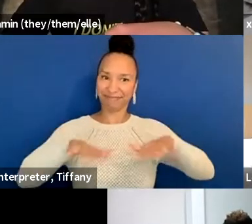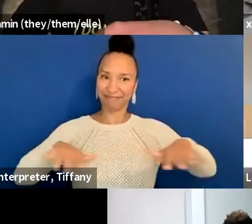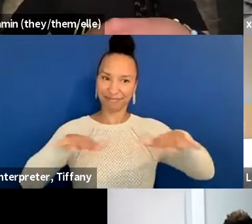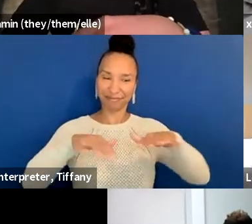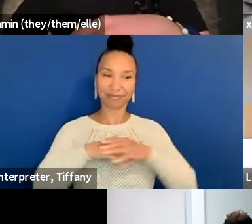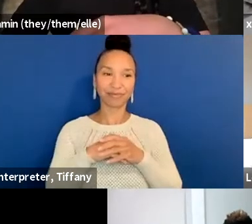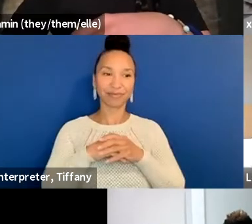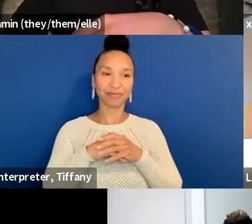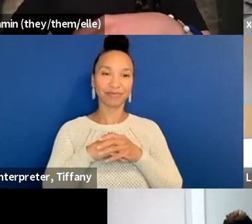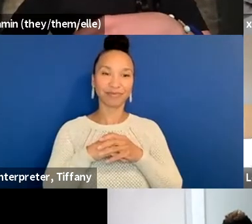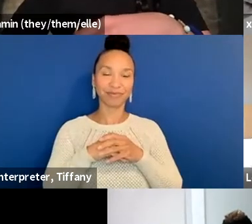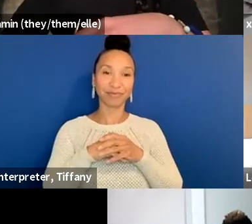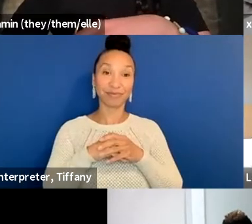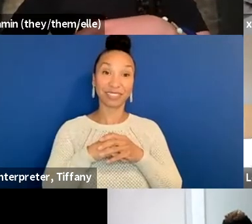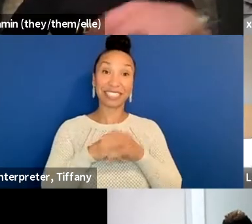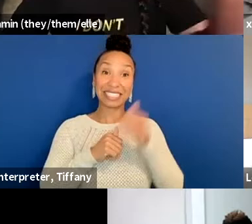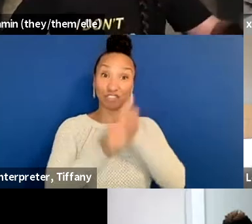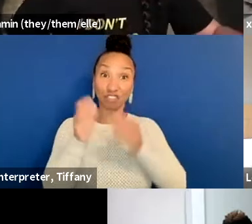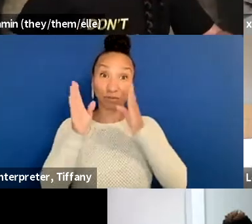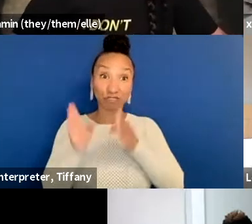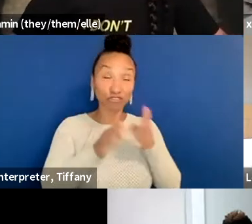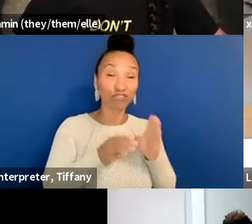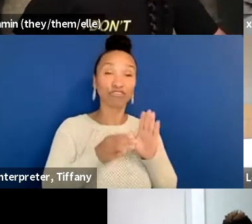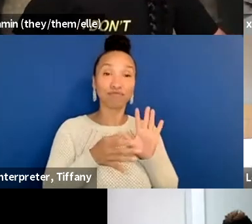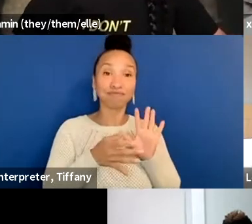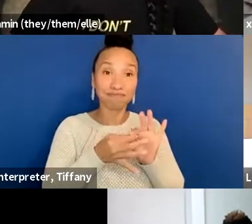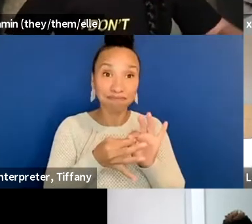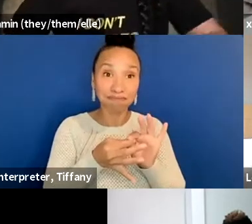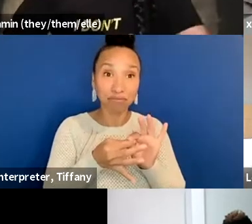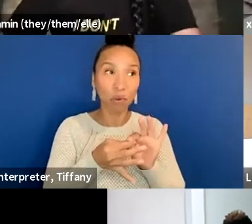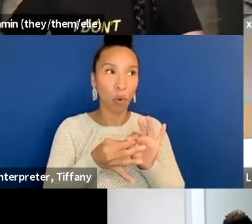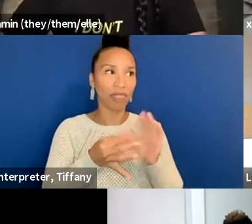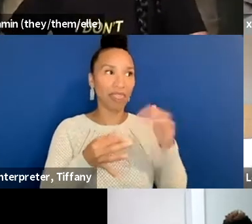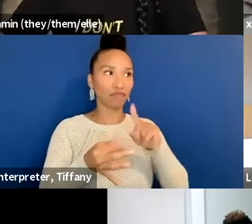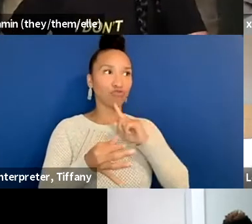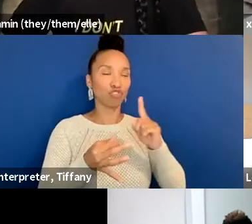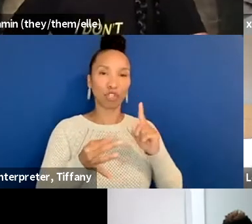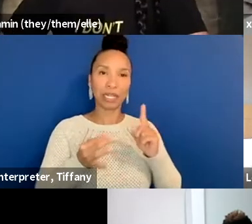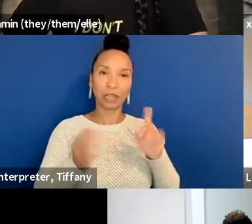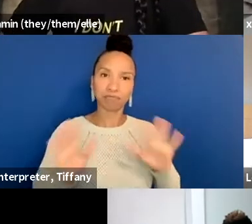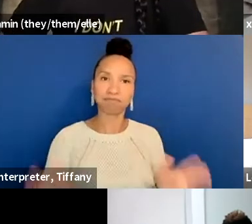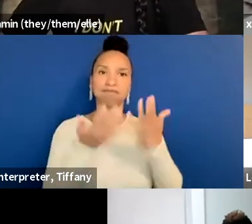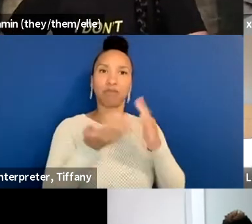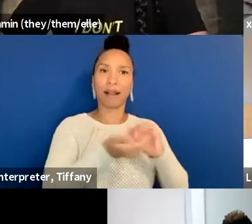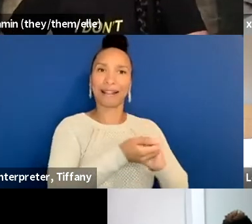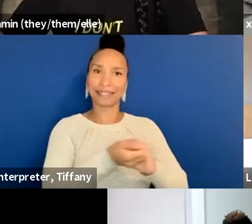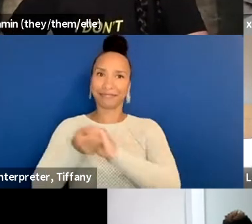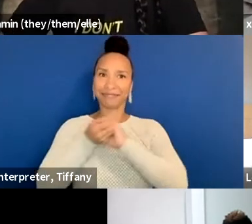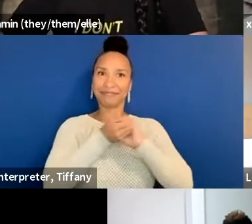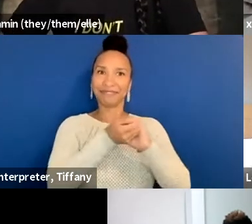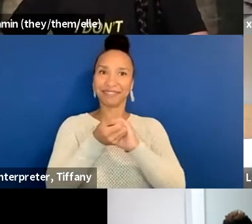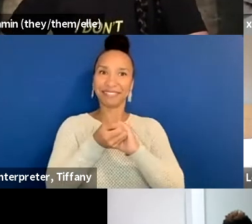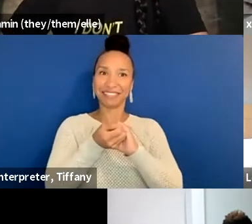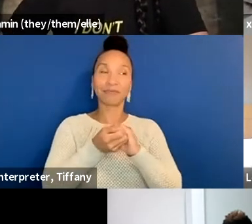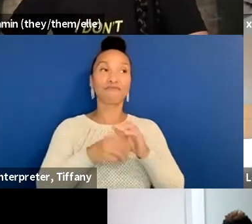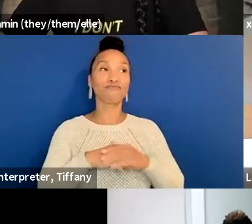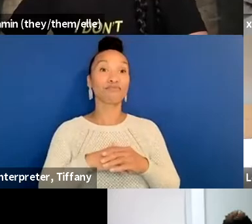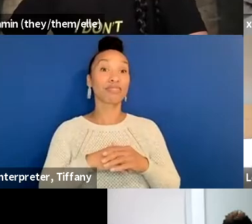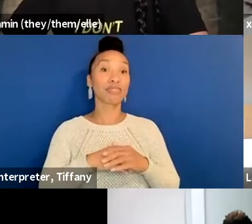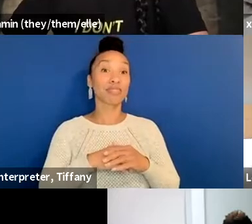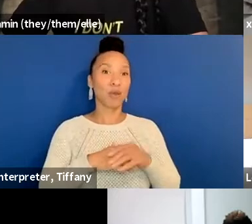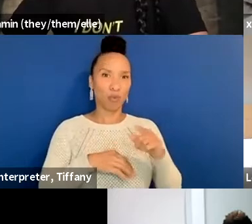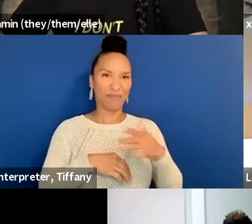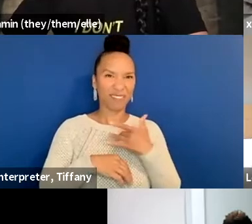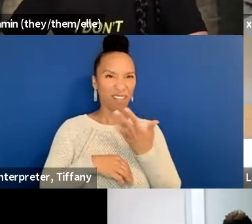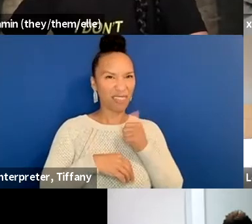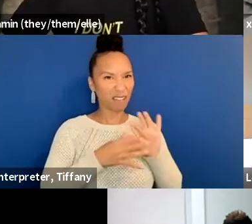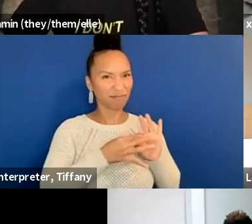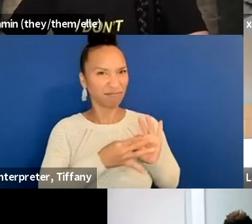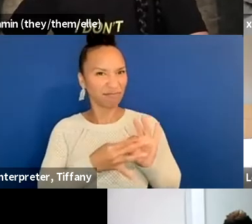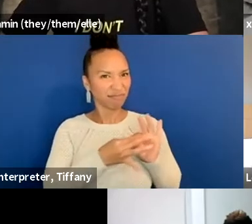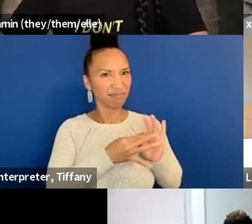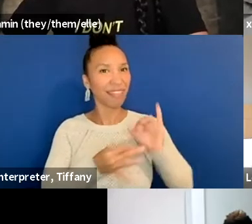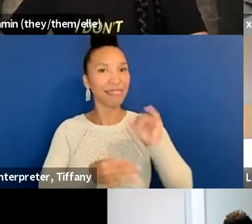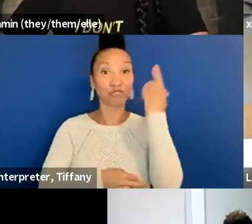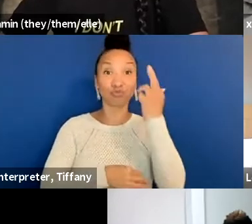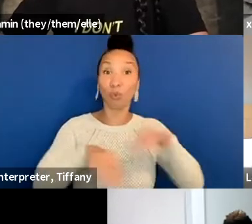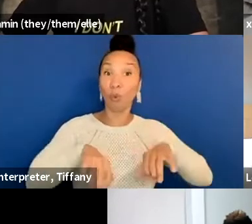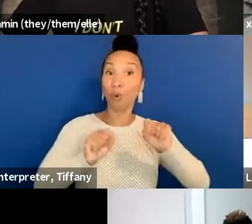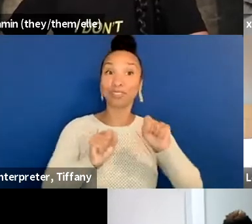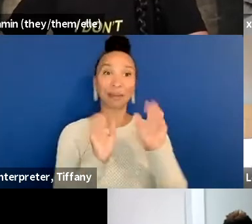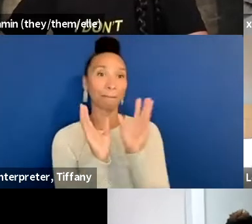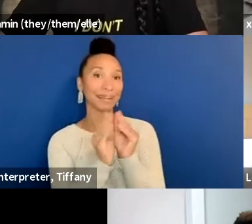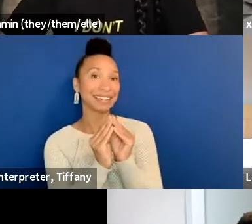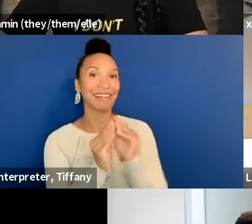Kirya Traber (she/her): So you're welcome to have your camera on or off as makes you comfortable you're welcome to chat with us, or with each other as the event goes on, we welcome to sort of call and response.